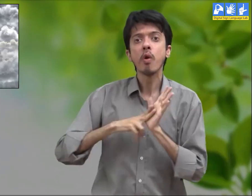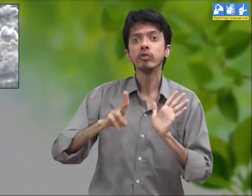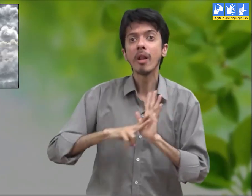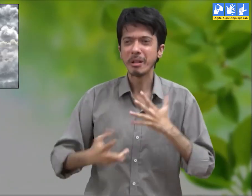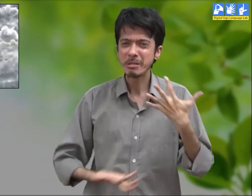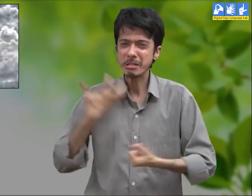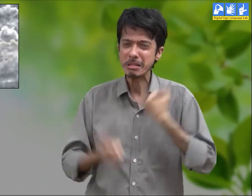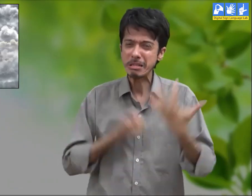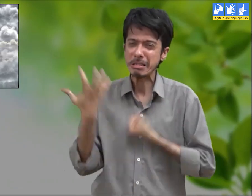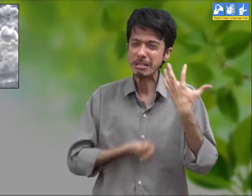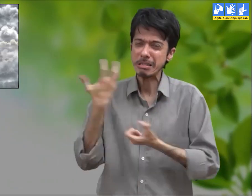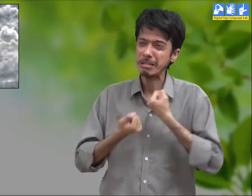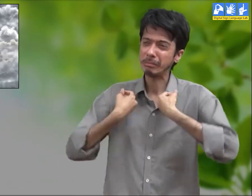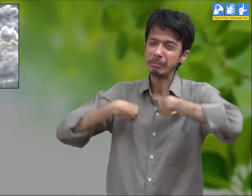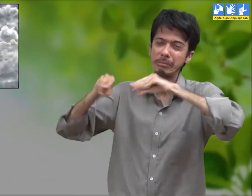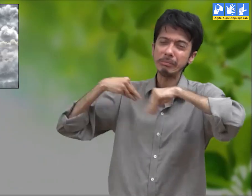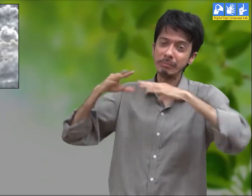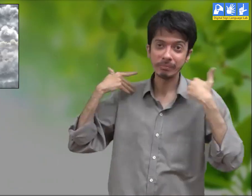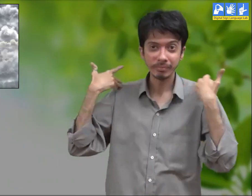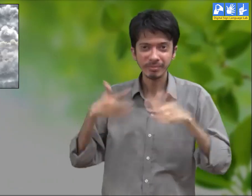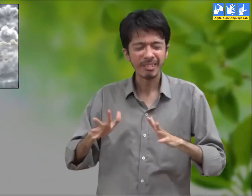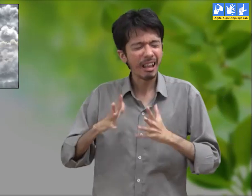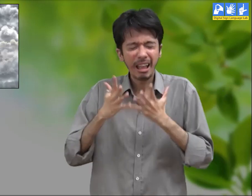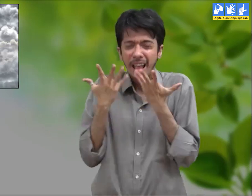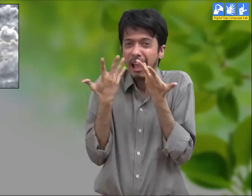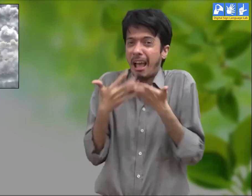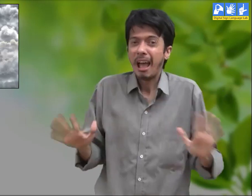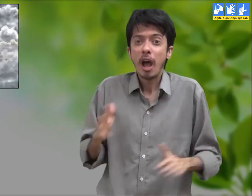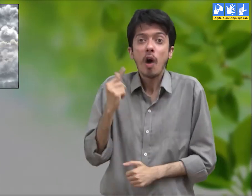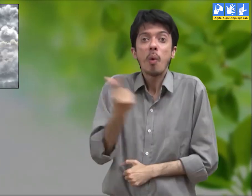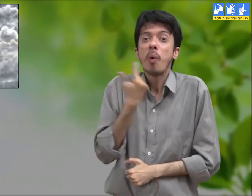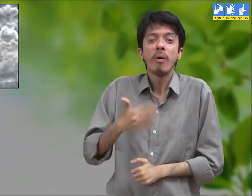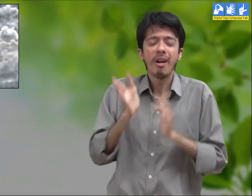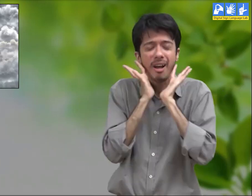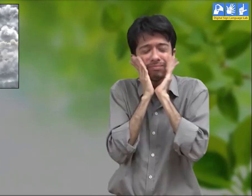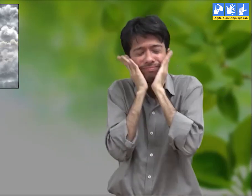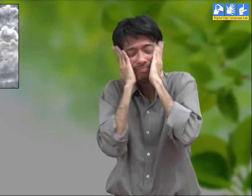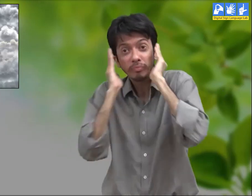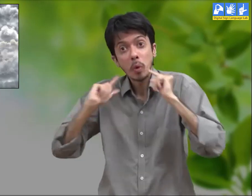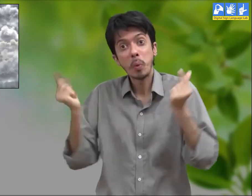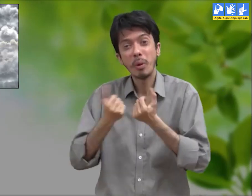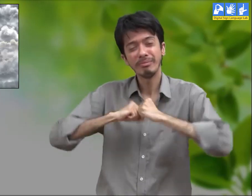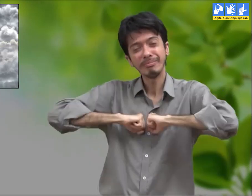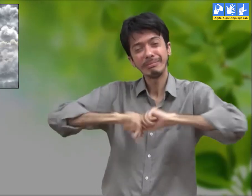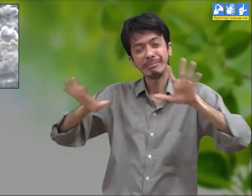and attitude of not caring we will face many problems. If we use the available resources